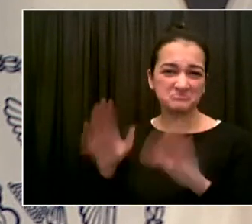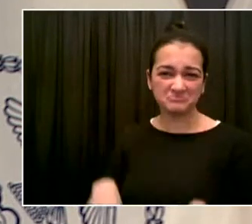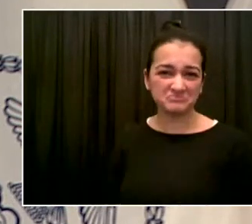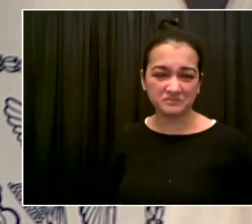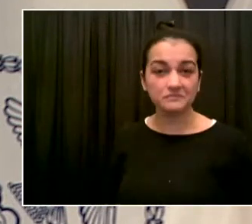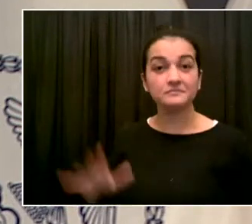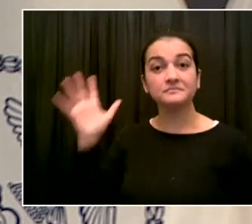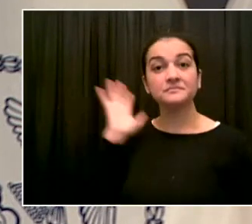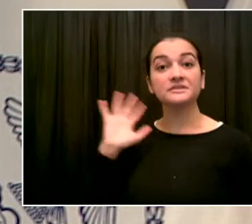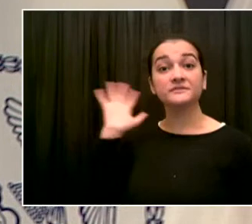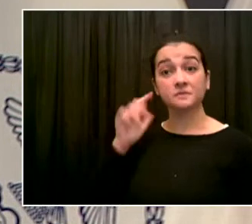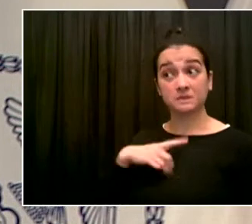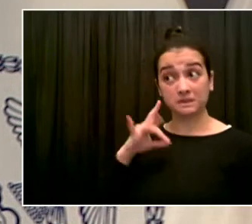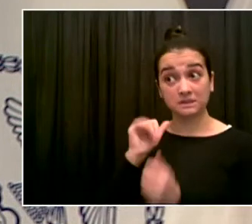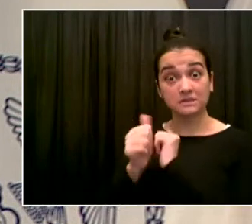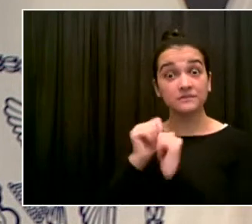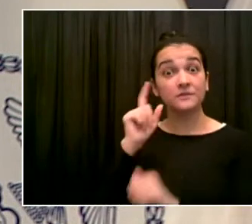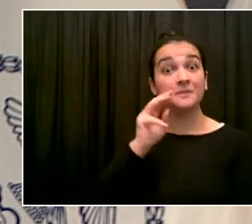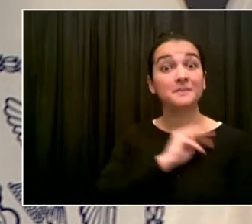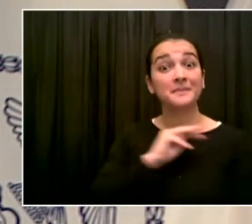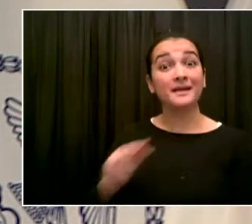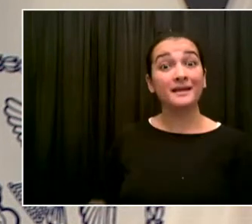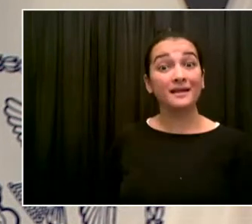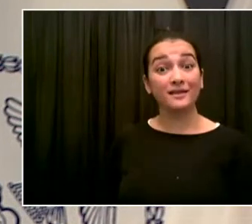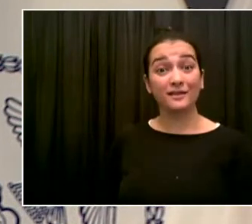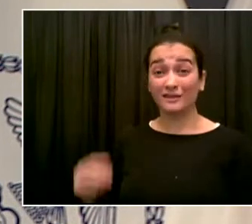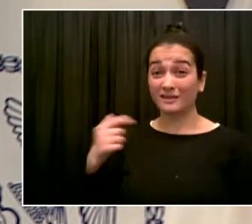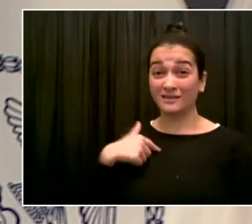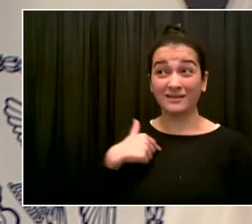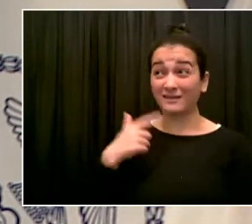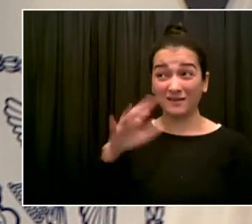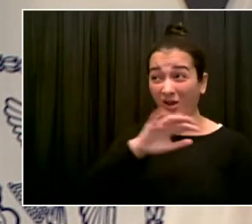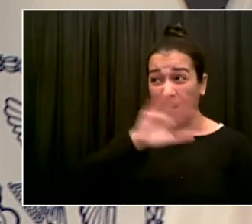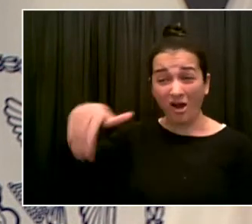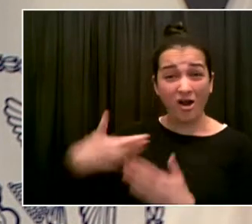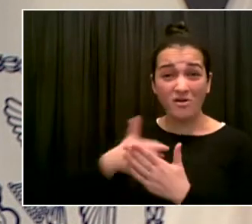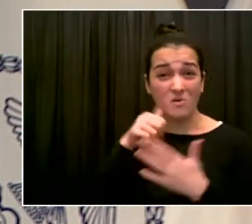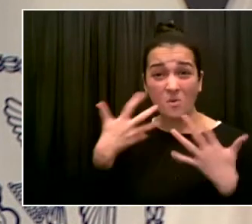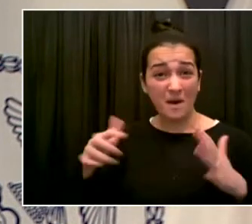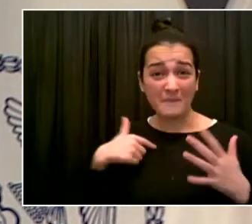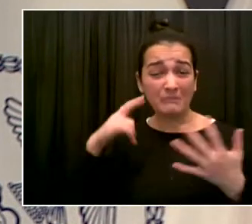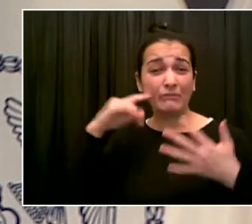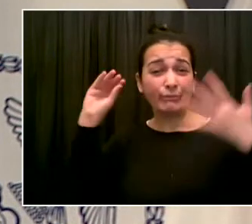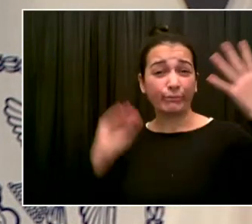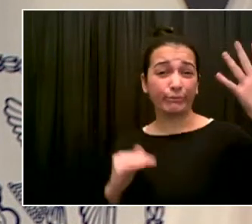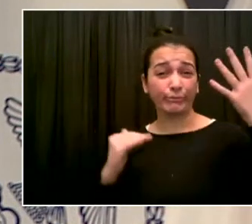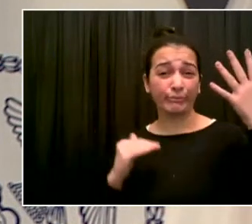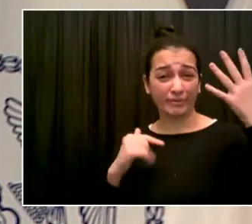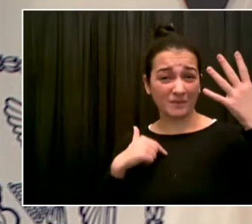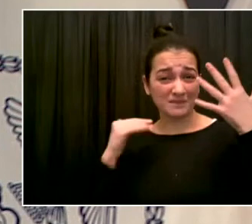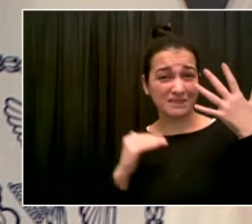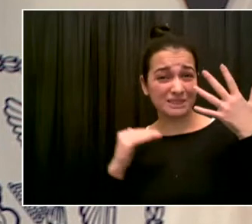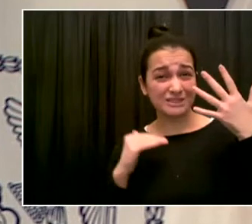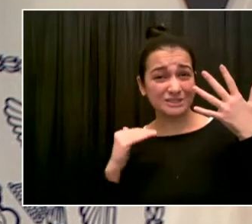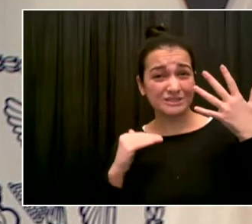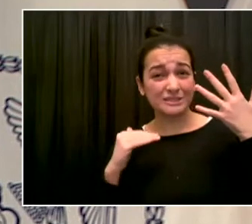IN THE BEGINNING WHEN I RAN FOR PUBLIC ADVOCATE I WAS WAY BACK AND WHEN I N RA FOR MAYOR I WAS WAY BACK IN THE GOOD PEOPLE TOLD ME THIS IS NOT